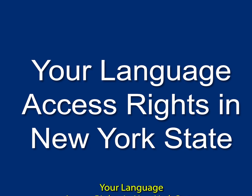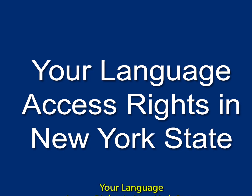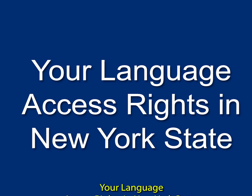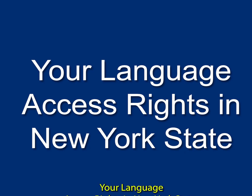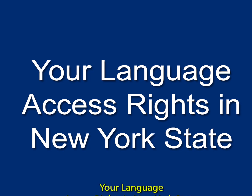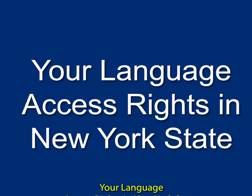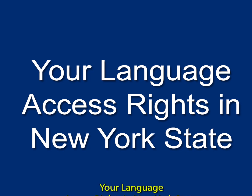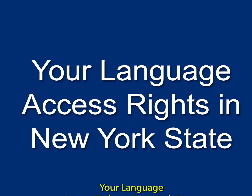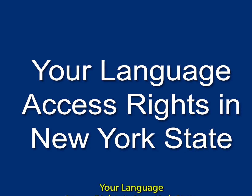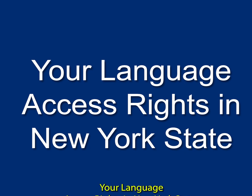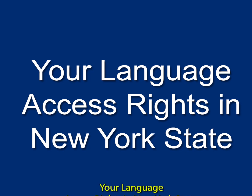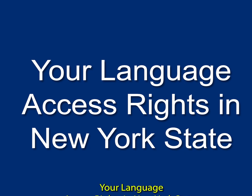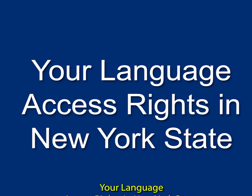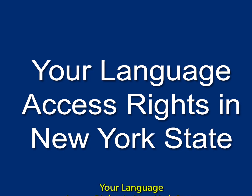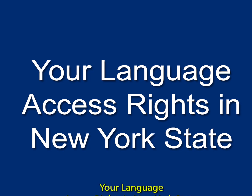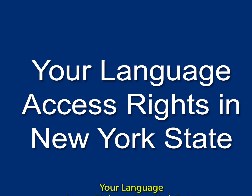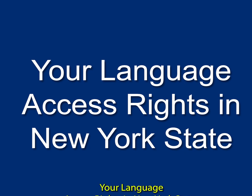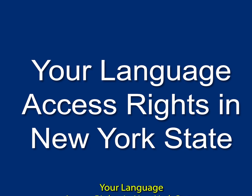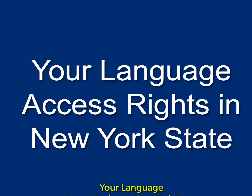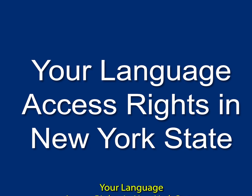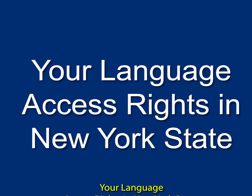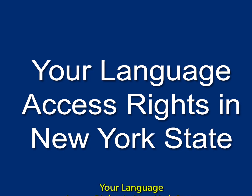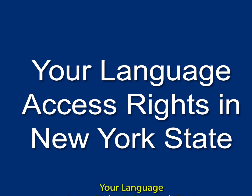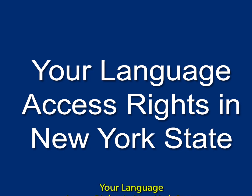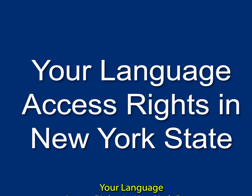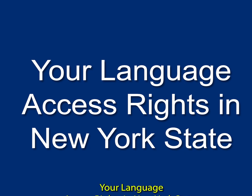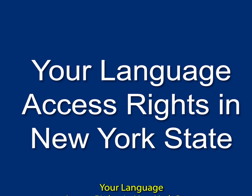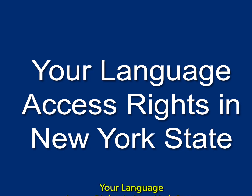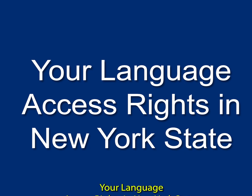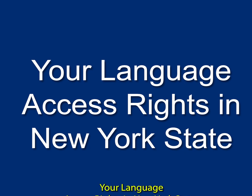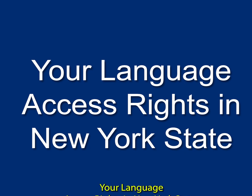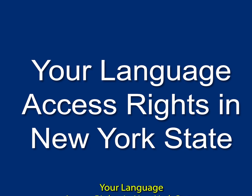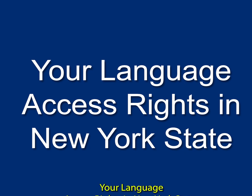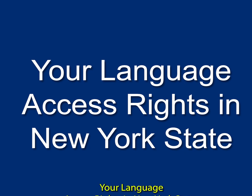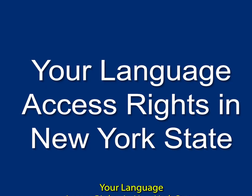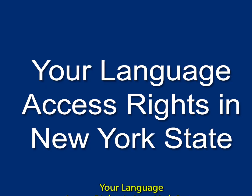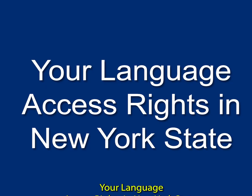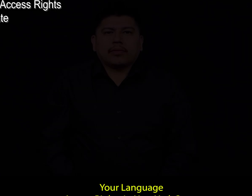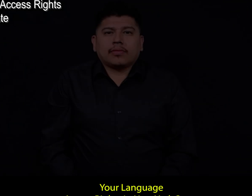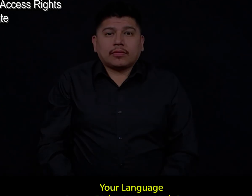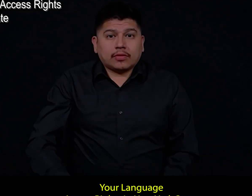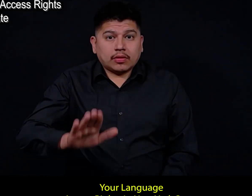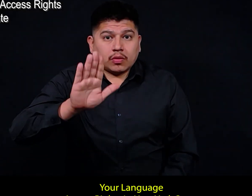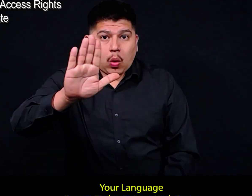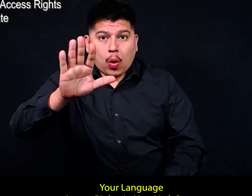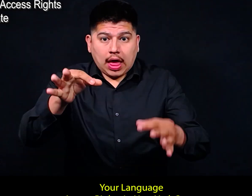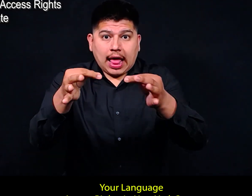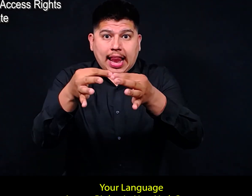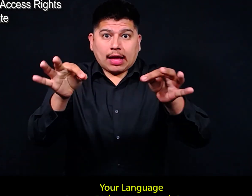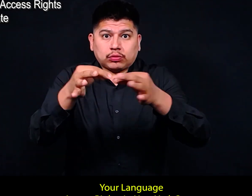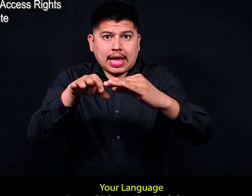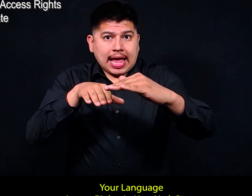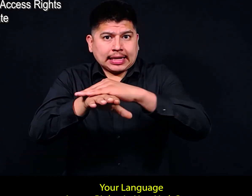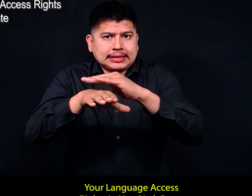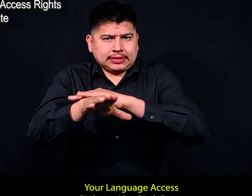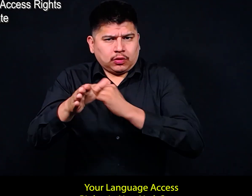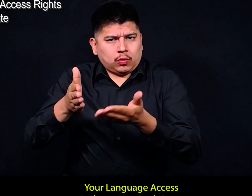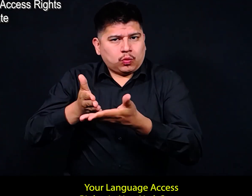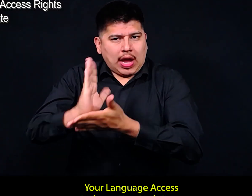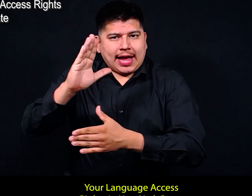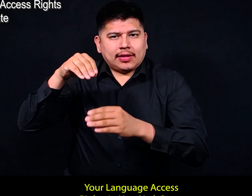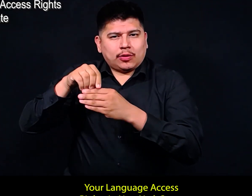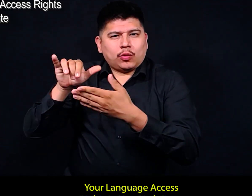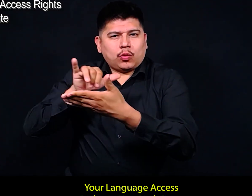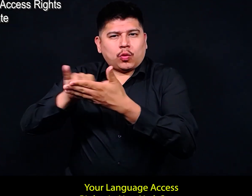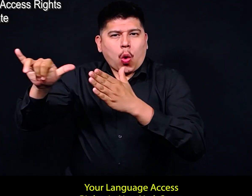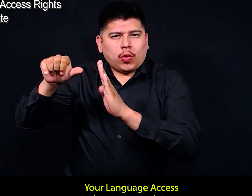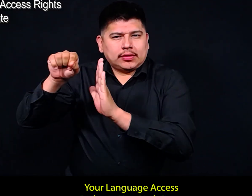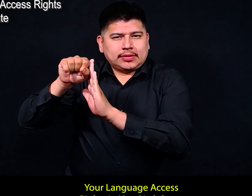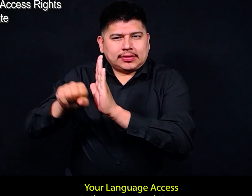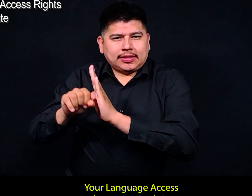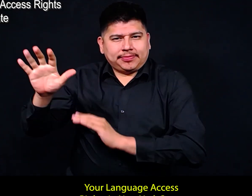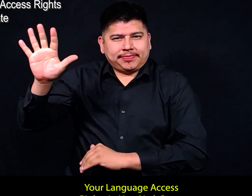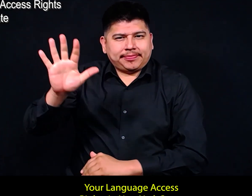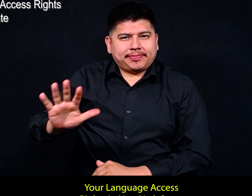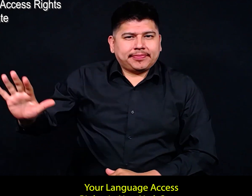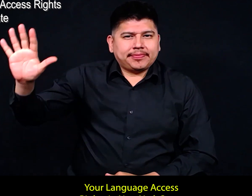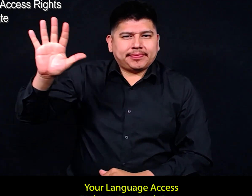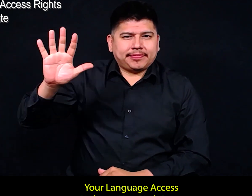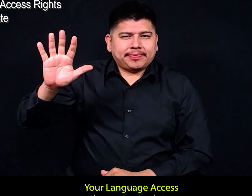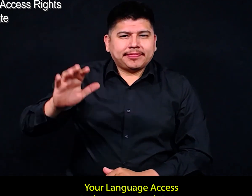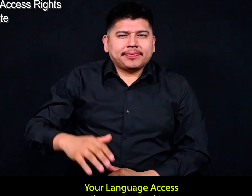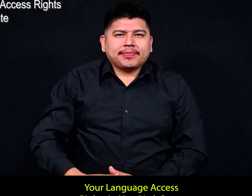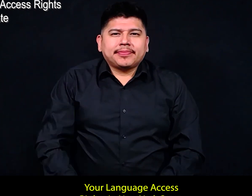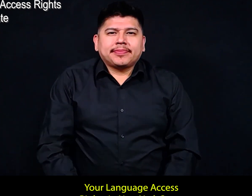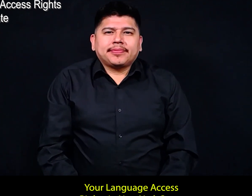Your Language Access Rights in New York State.